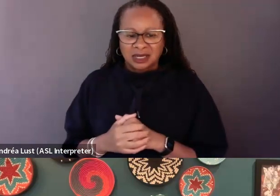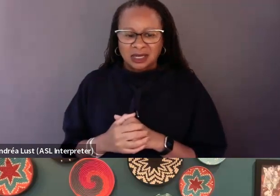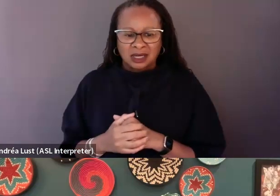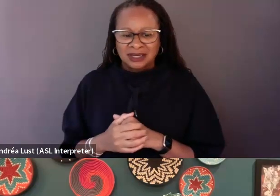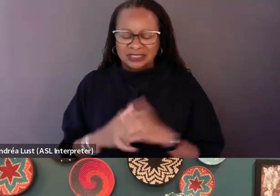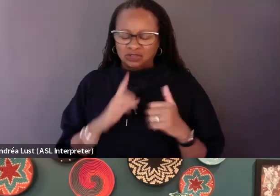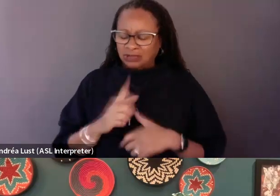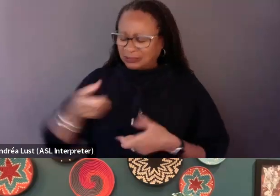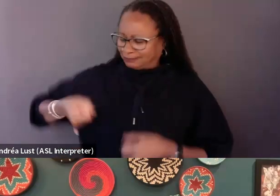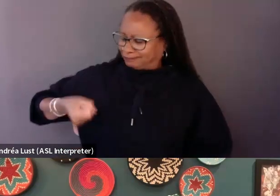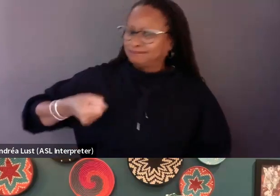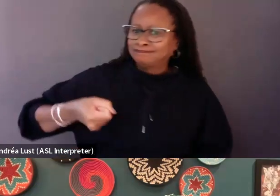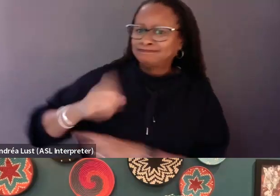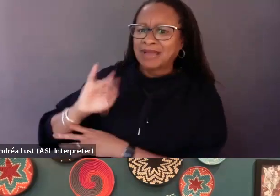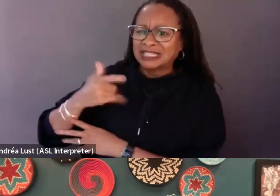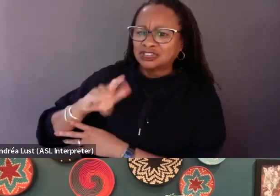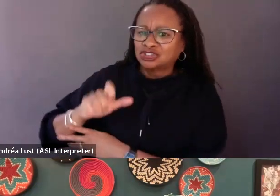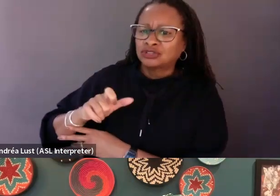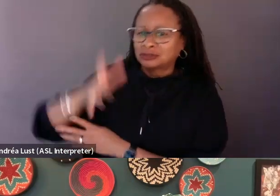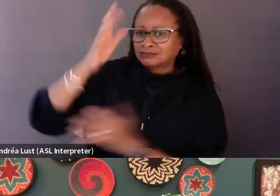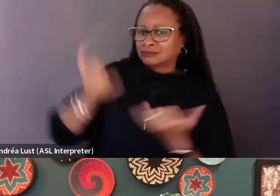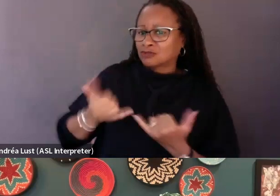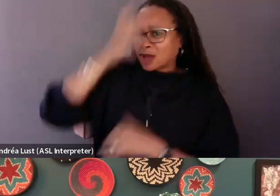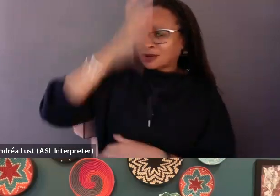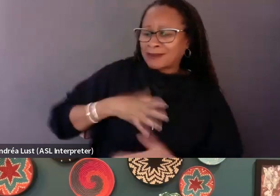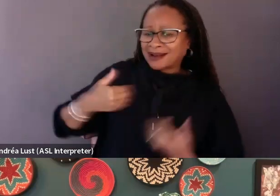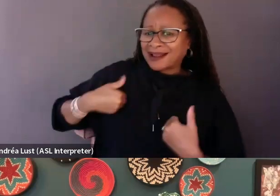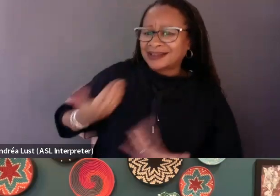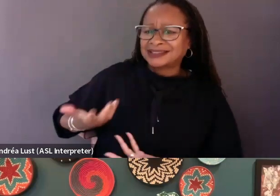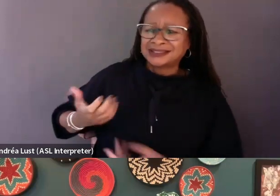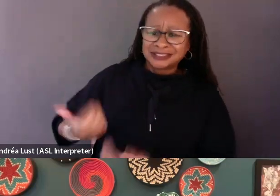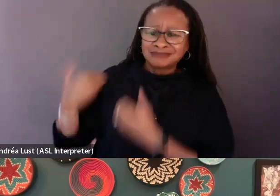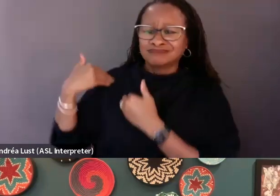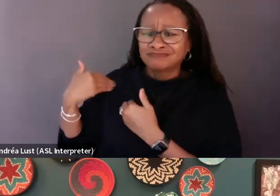that the modern man carries. You know, this is what I meant by when Rakesh said